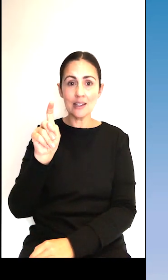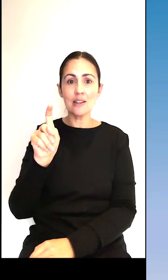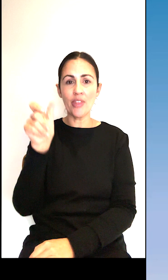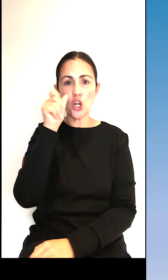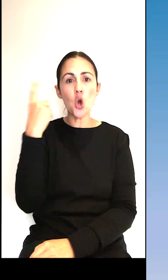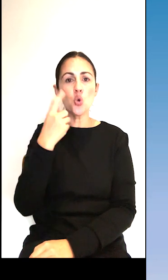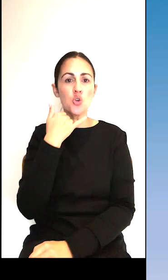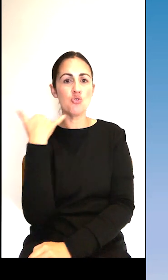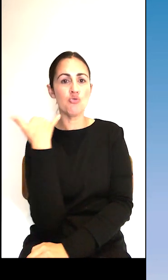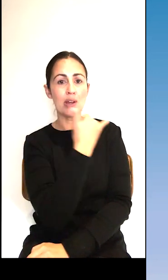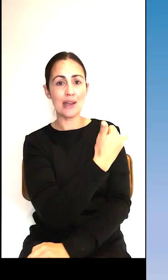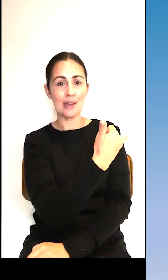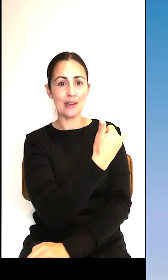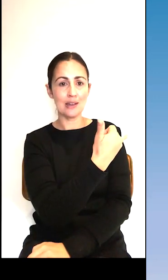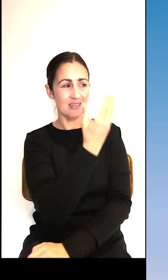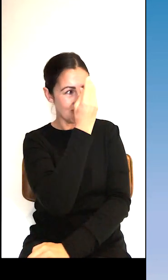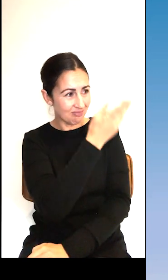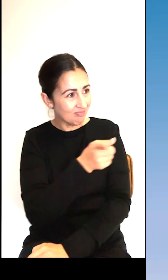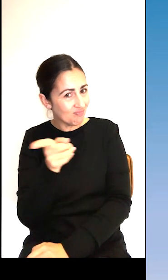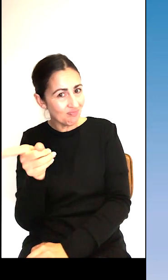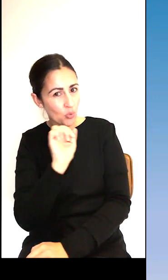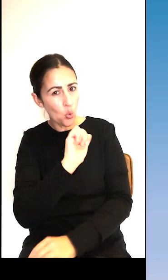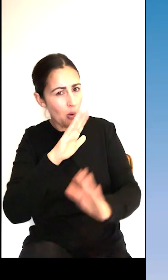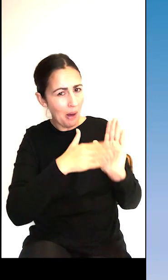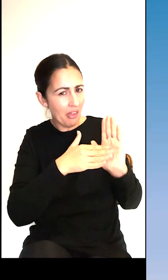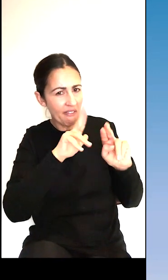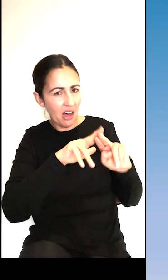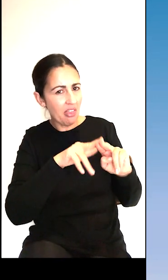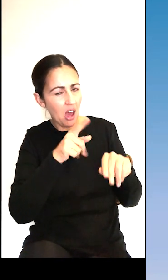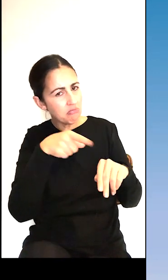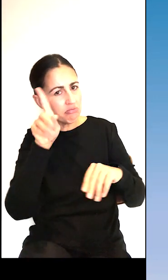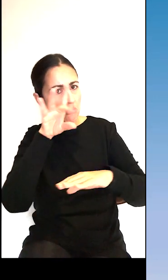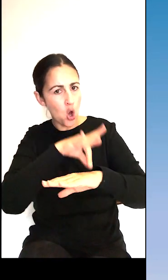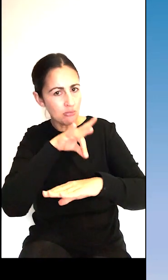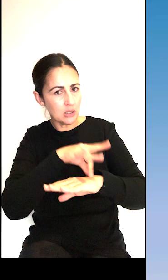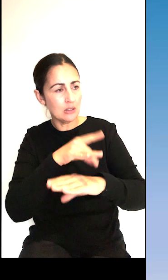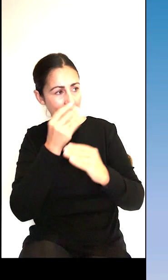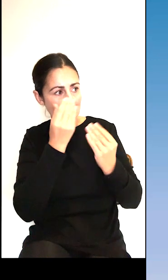and that means they can call those important people at that important time in the person's life and,